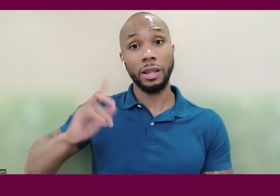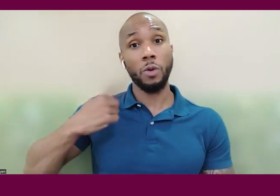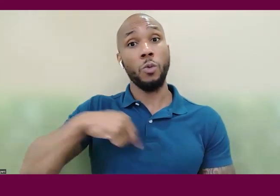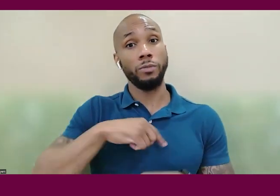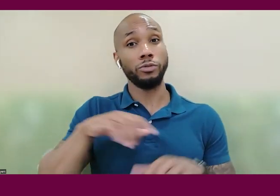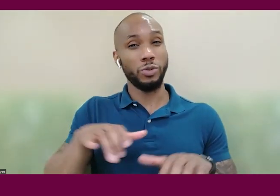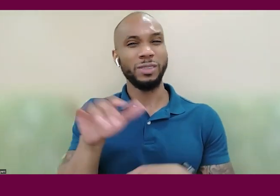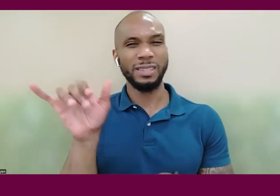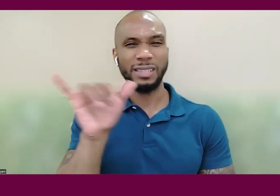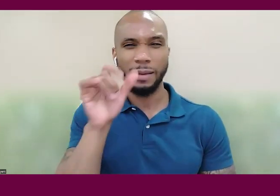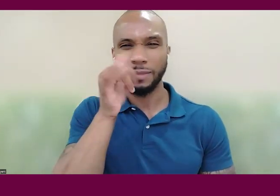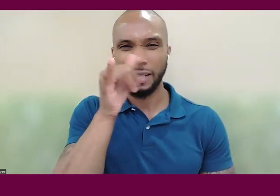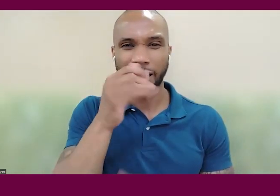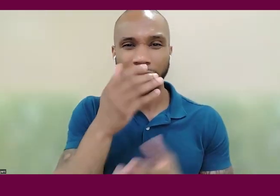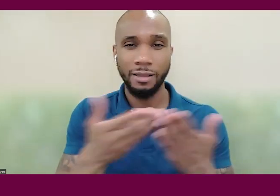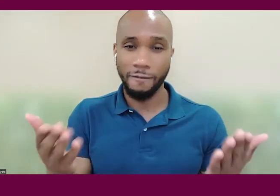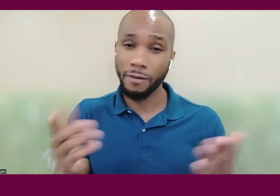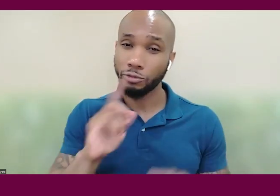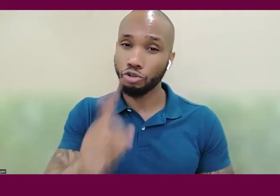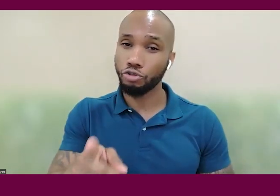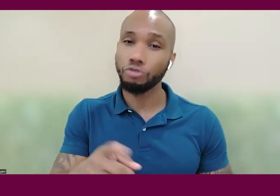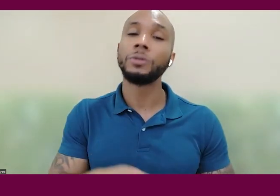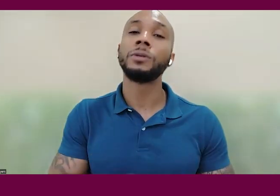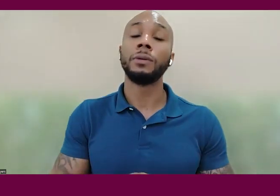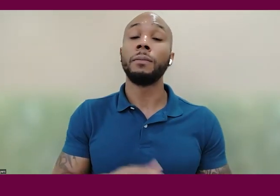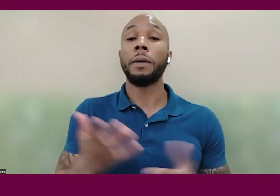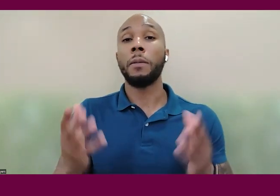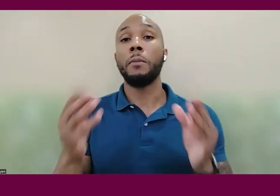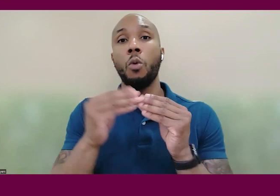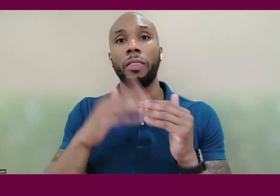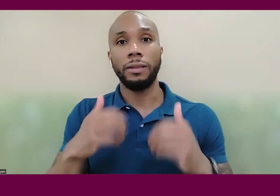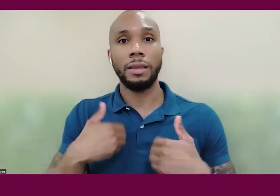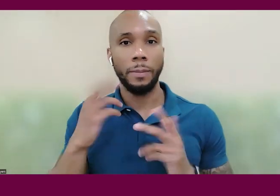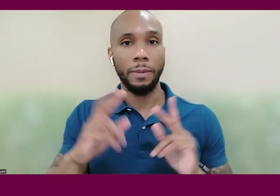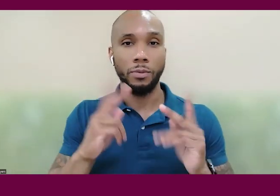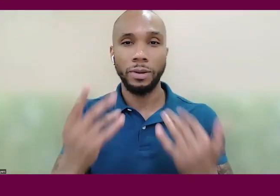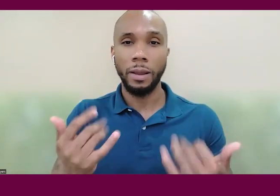sillier stuff than most of these young folks are.